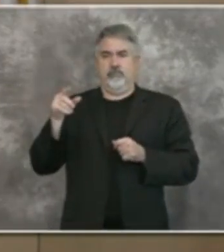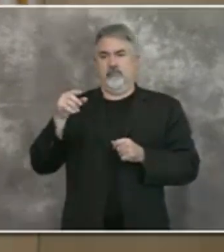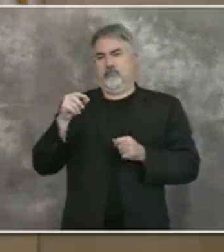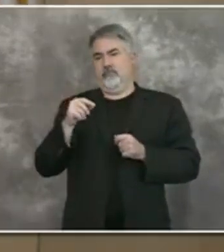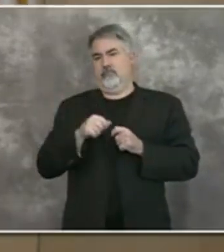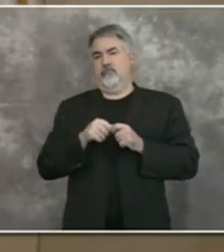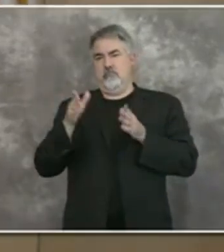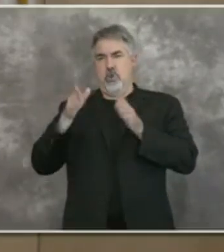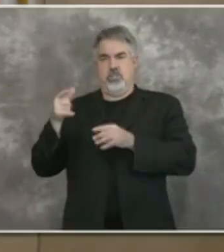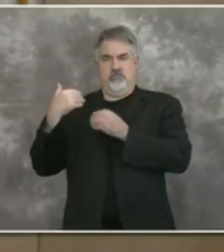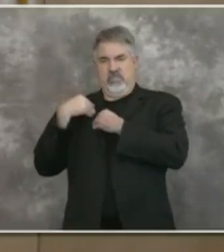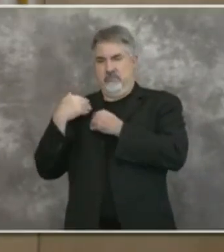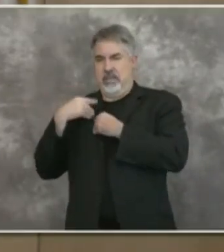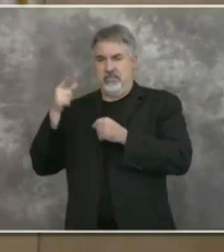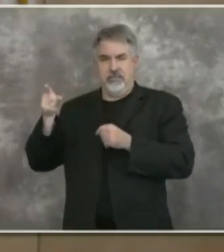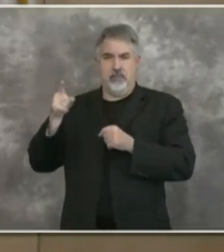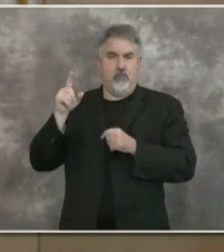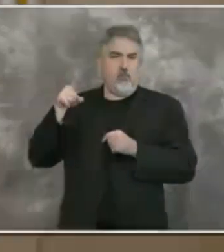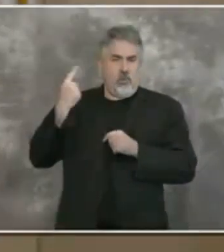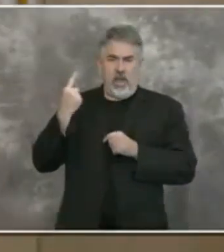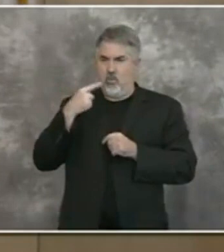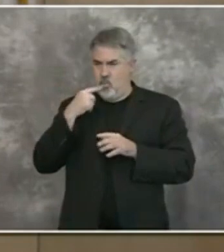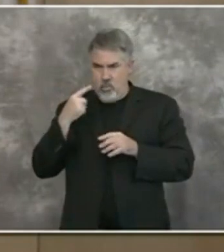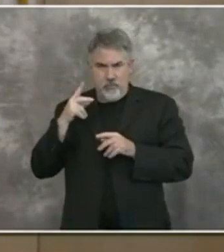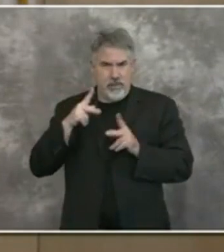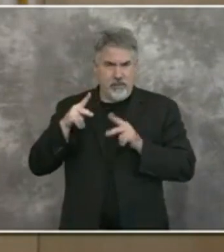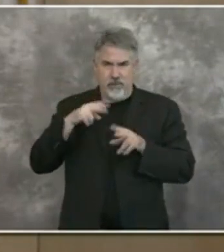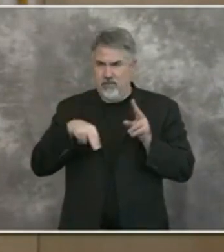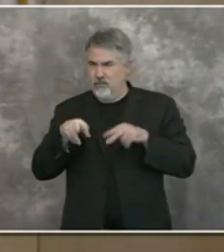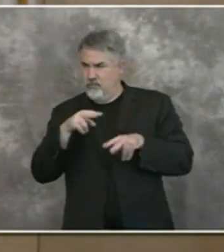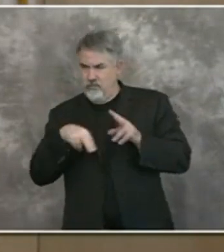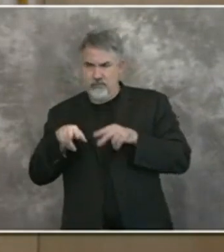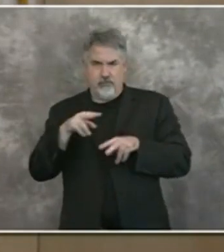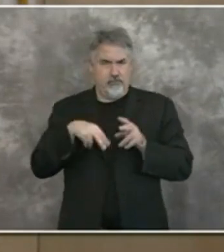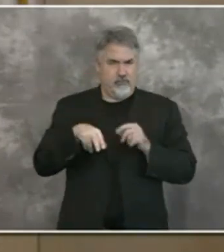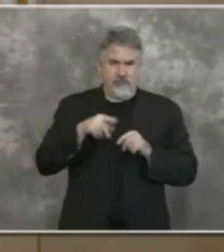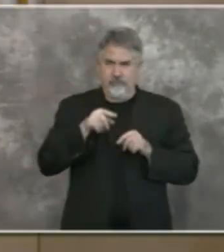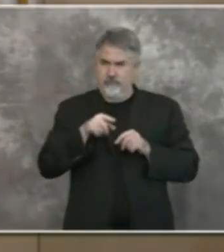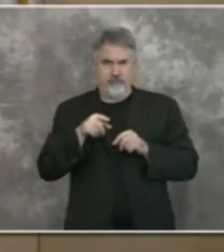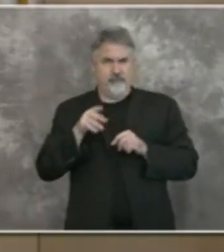HEALTH OFFICER DOCTOR SANYA AND JILL HAS STATED OFTEN ONE